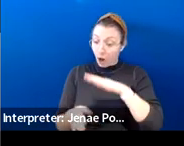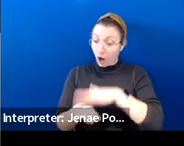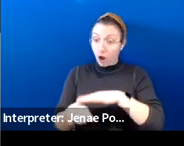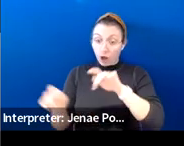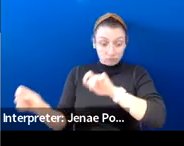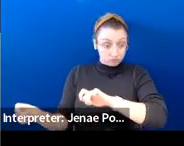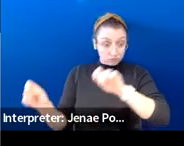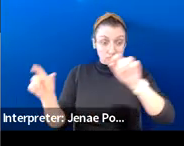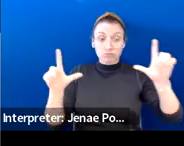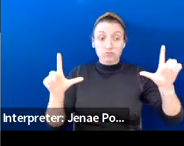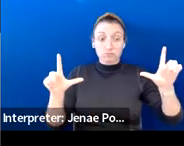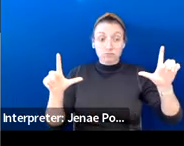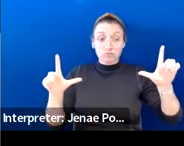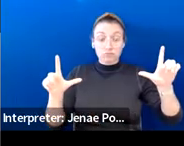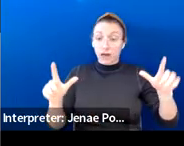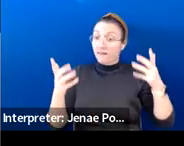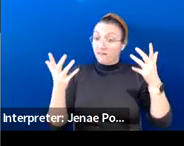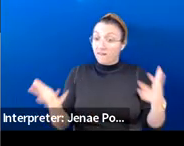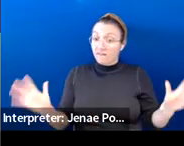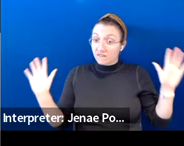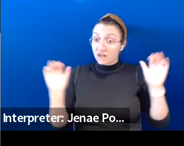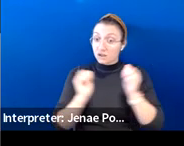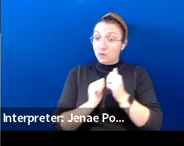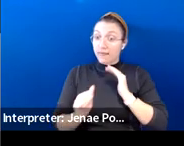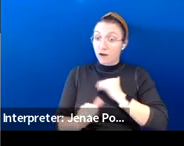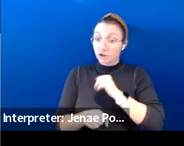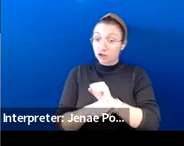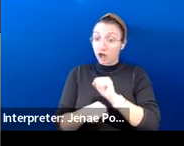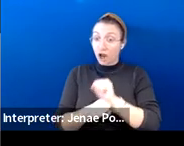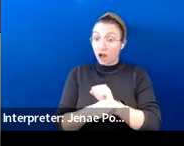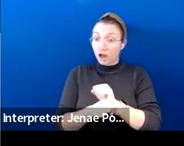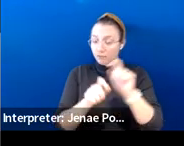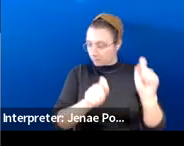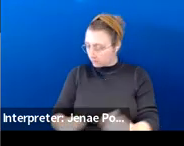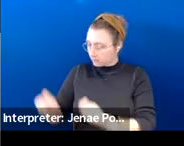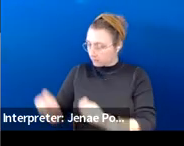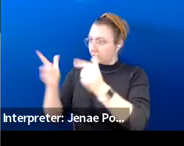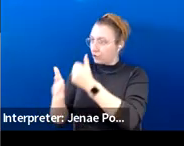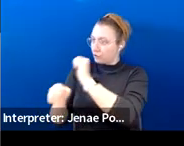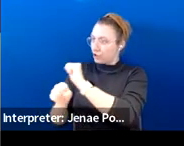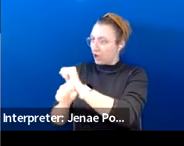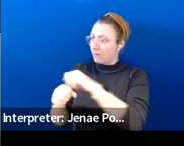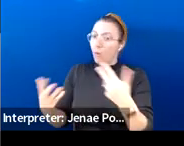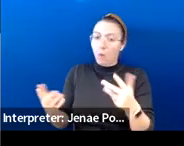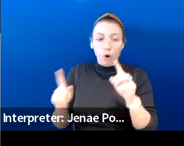and they're in a similar done with our with our job. We're logging on to a different job or we're going home and not having enough time for transition.